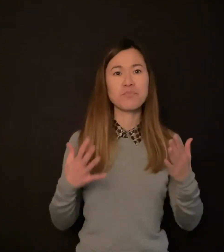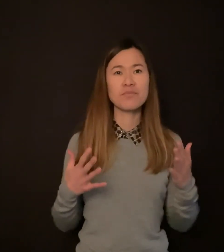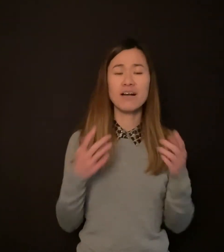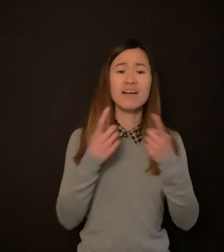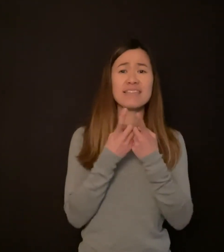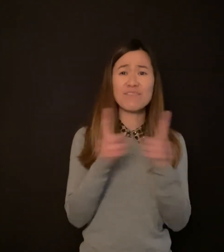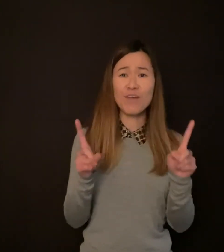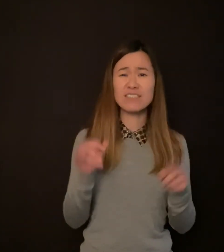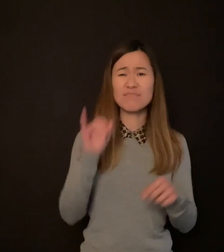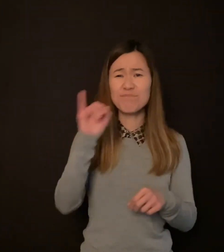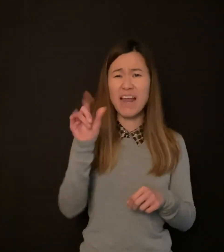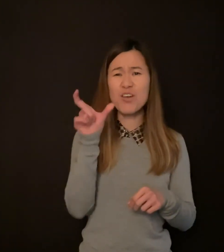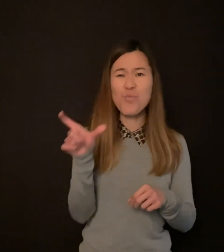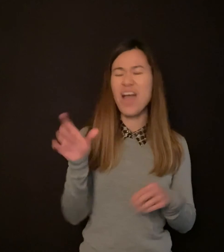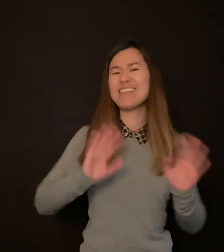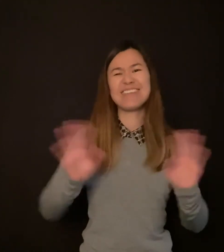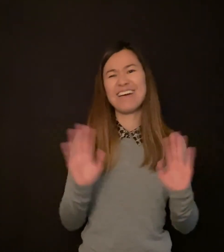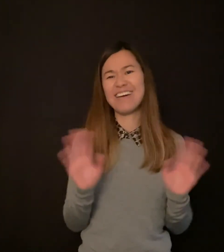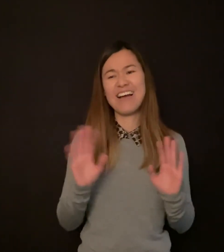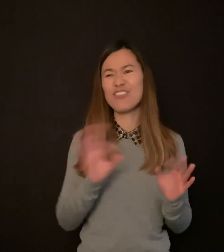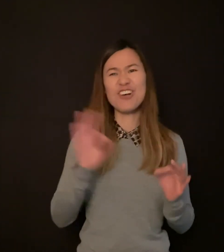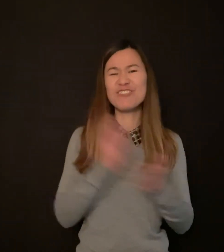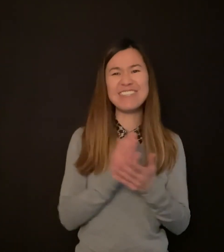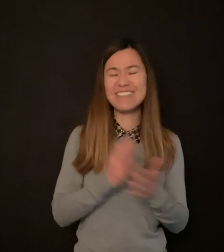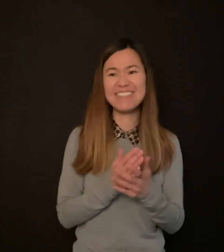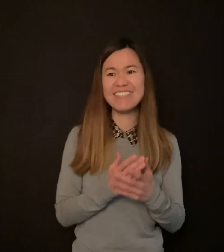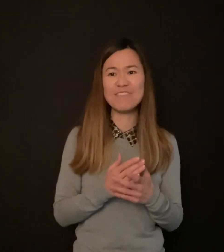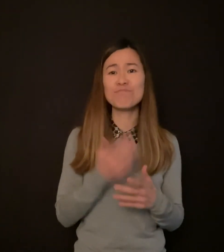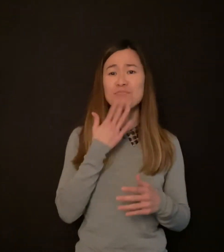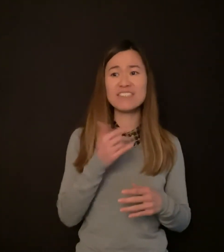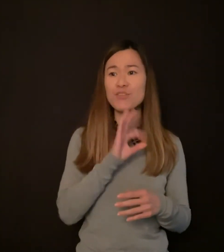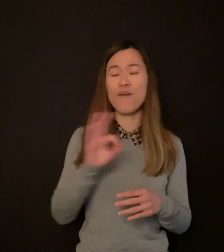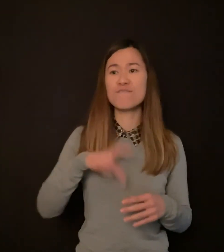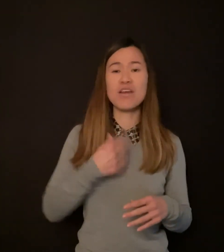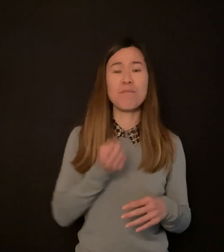What happened then was that a lot of men went off to factories and into the